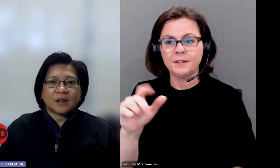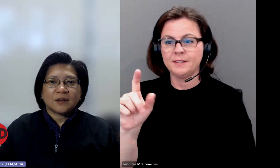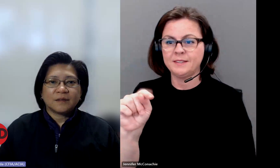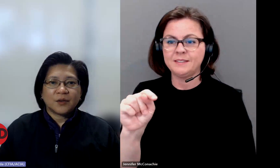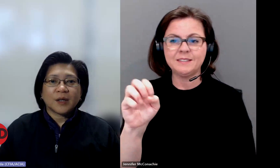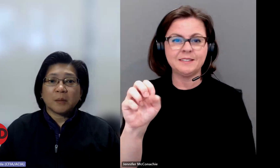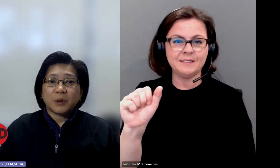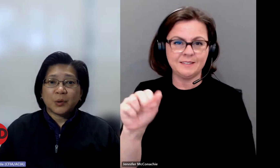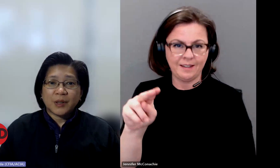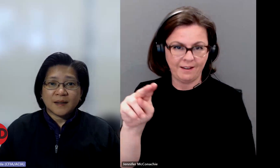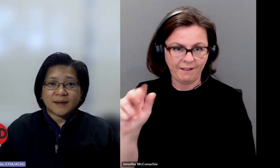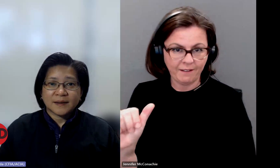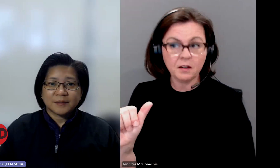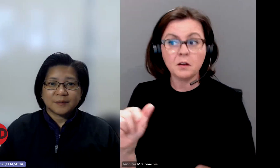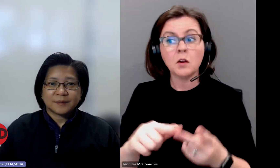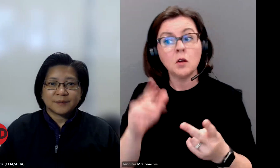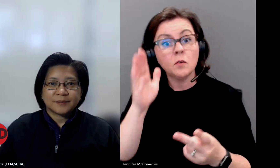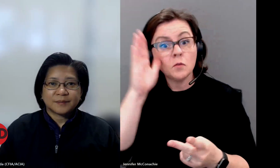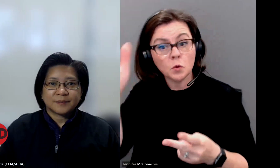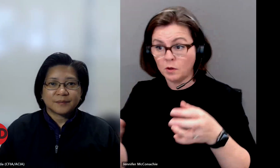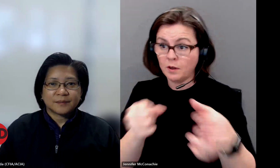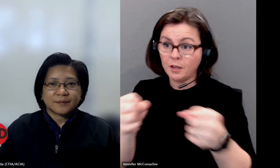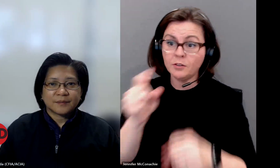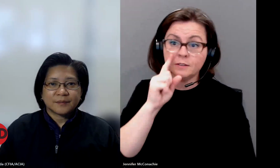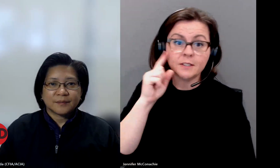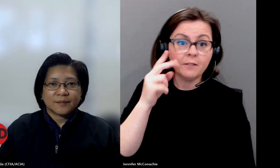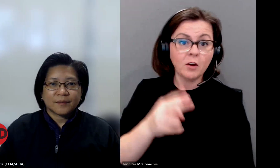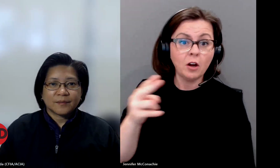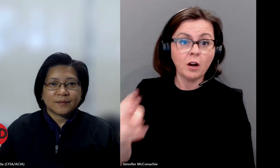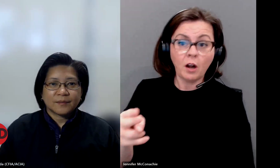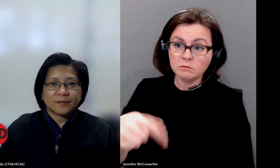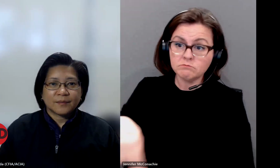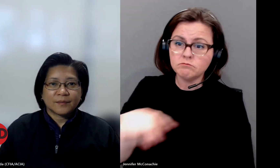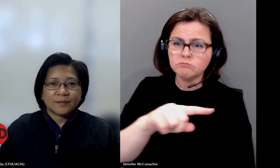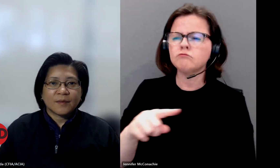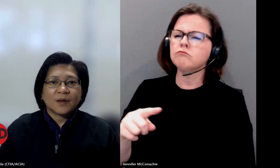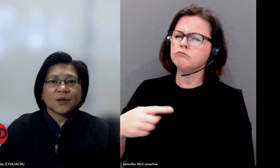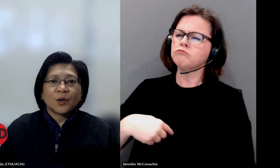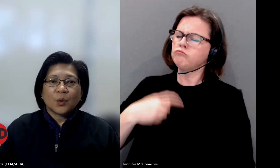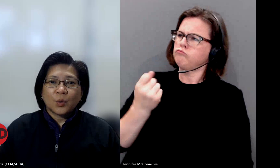a big difference to Teanna and to future Deaf and Hard of Hearing